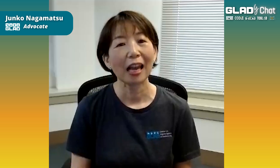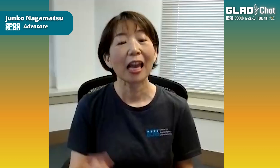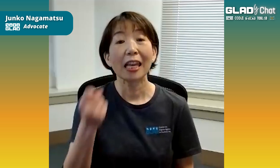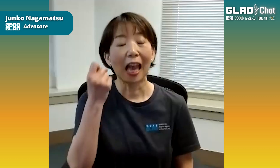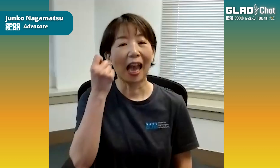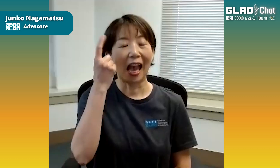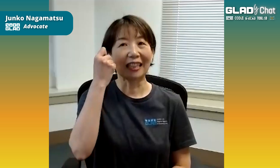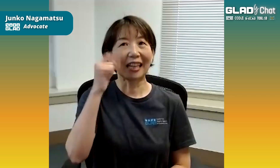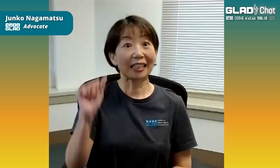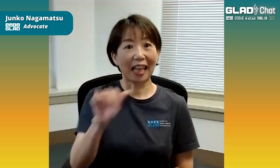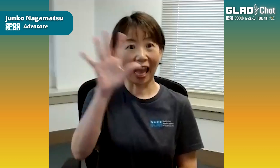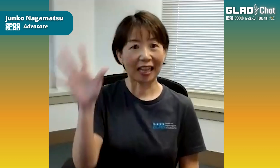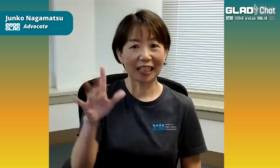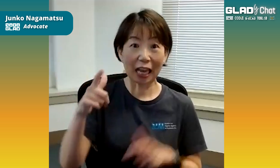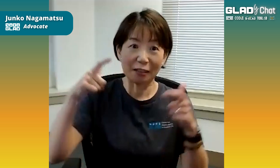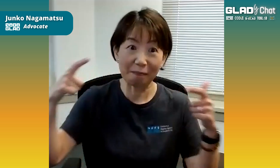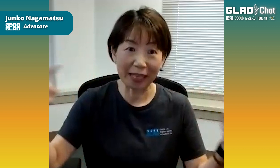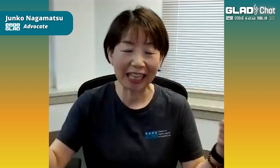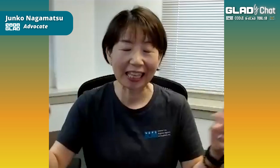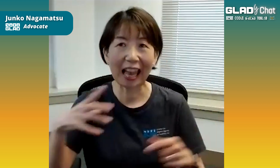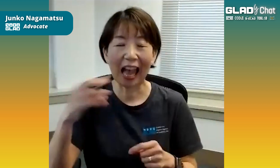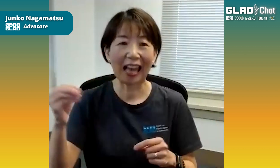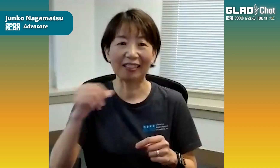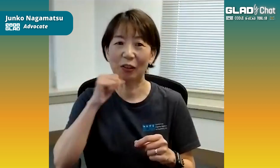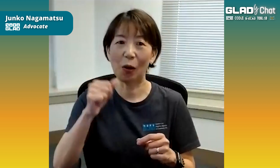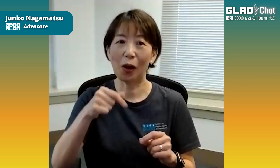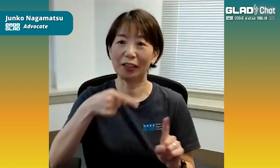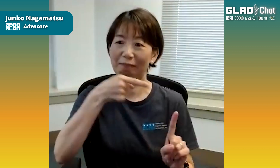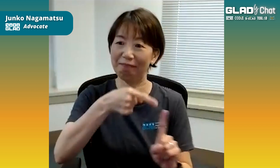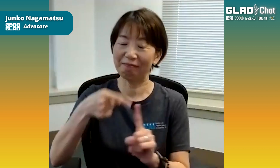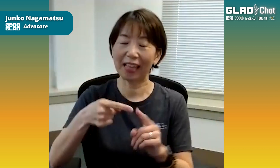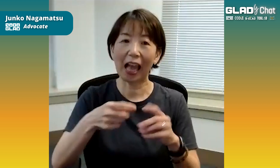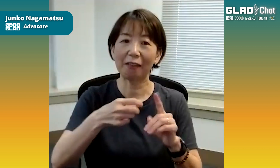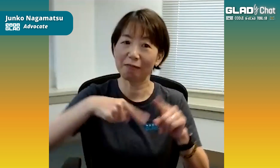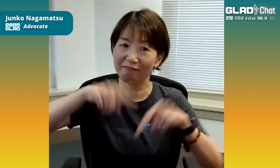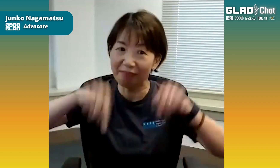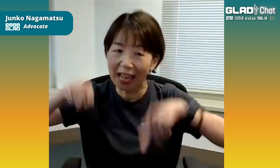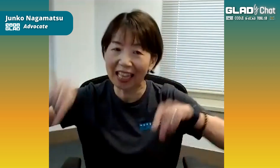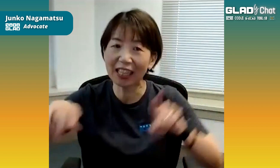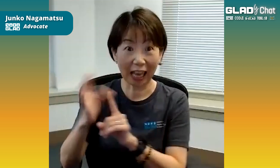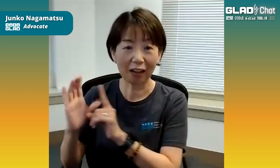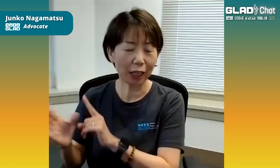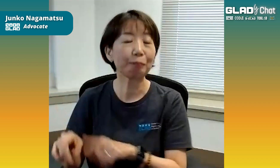I understand Asia is huge and there’s a big variety of cultures, not one in particular.